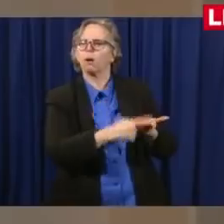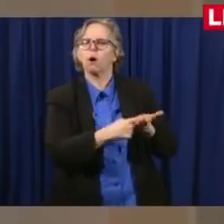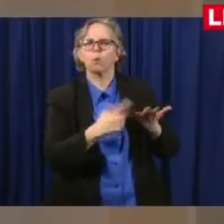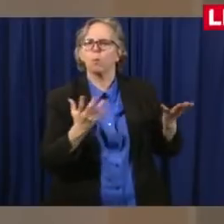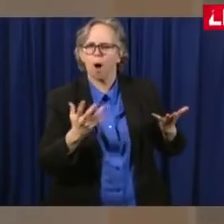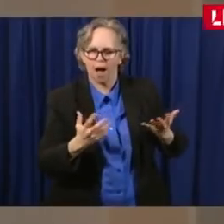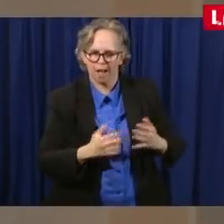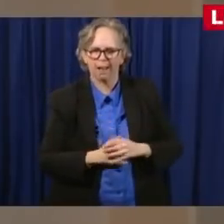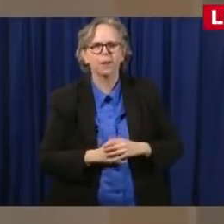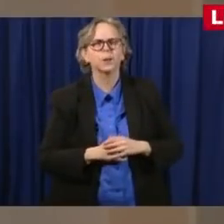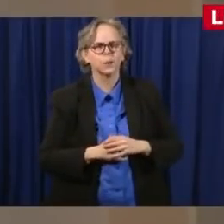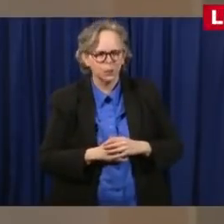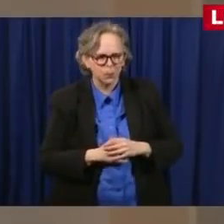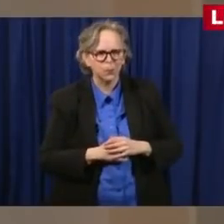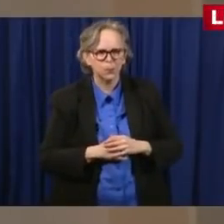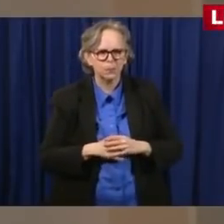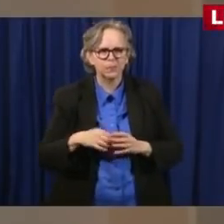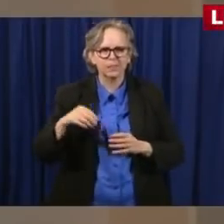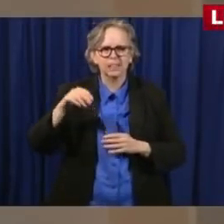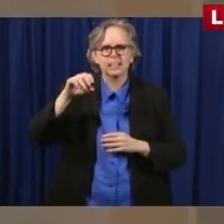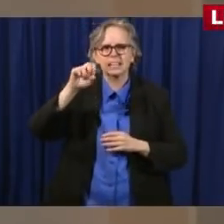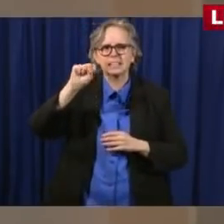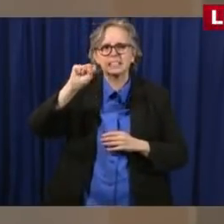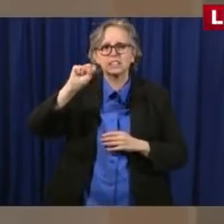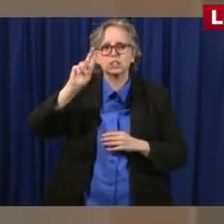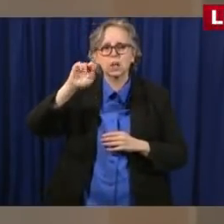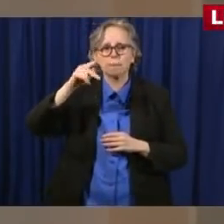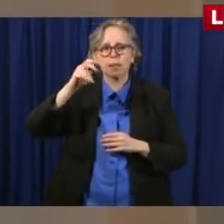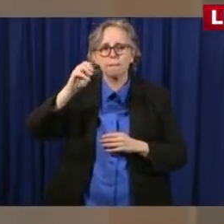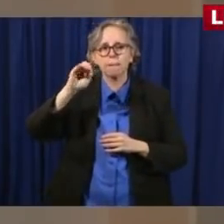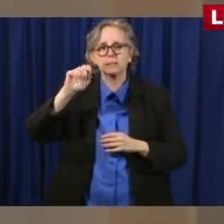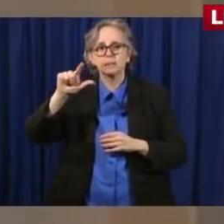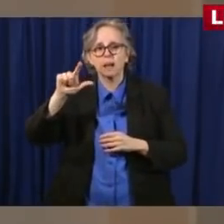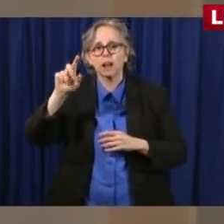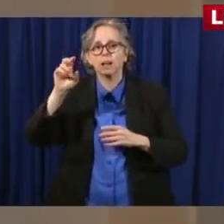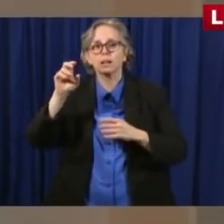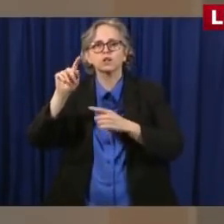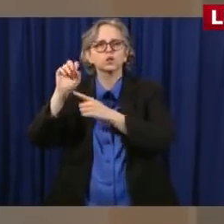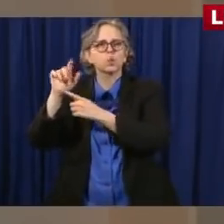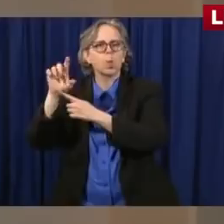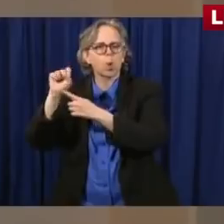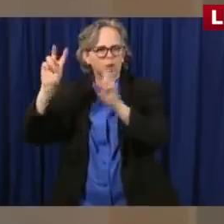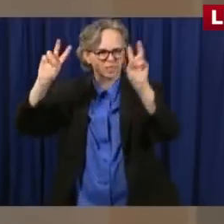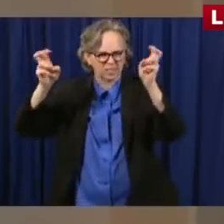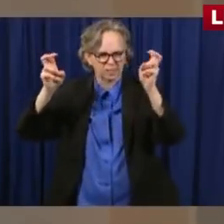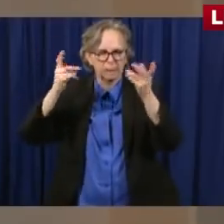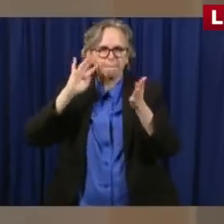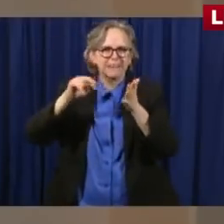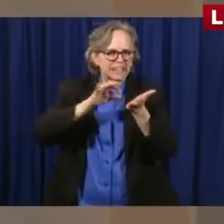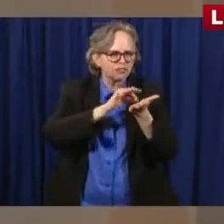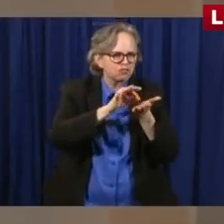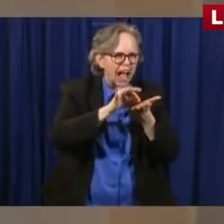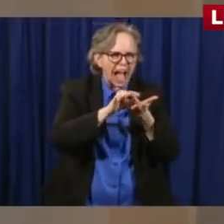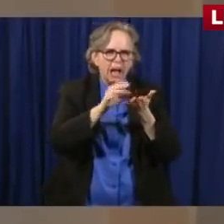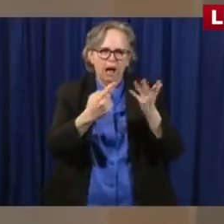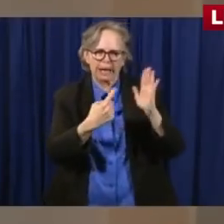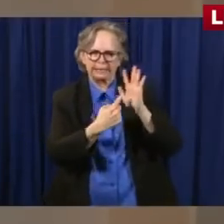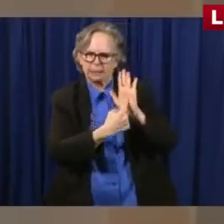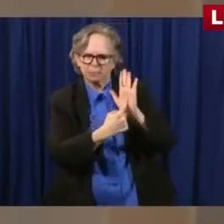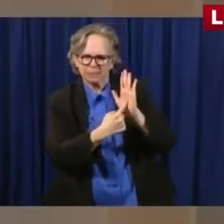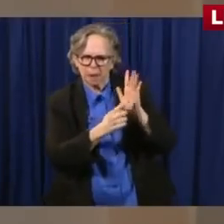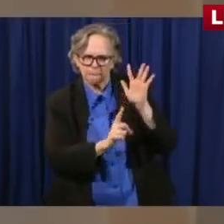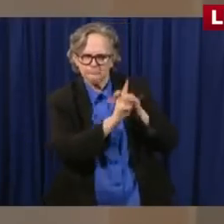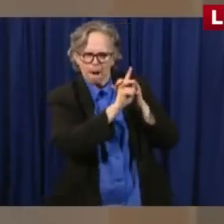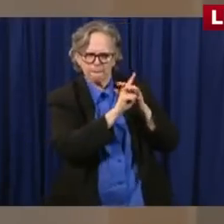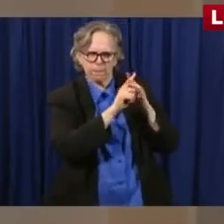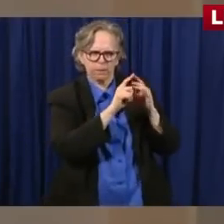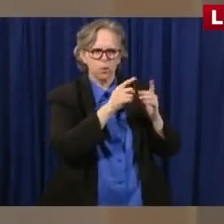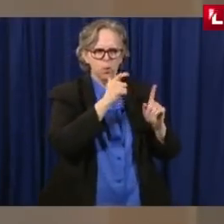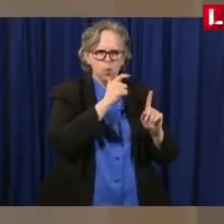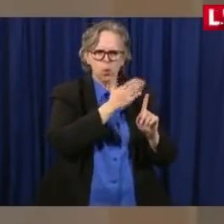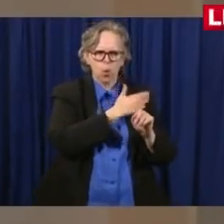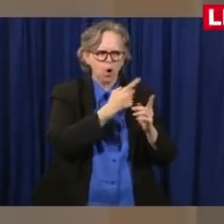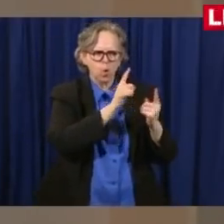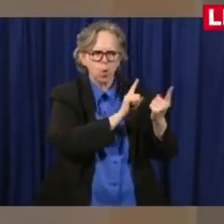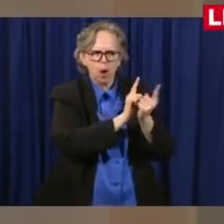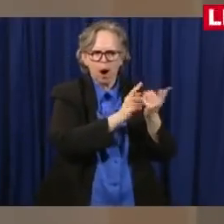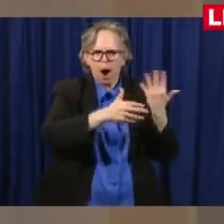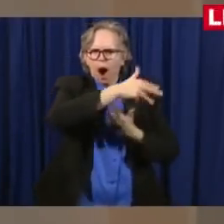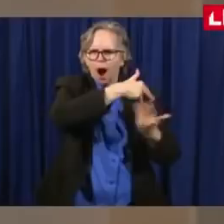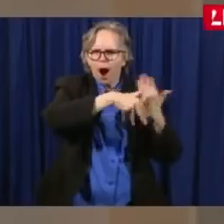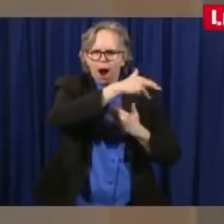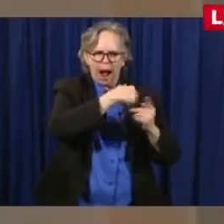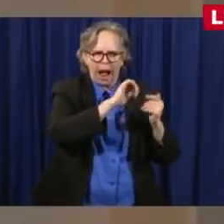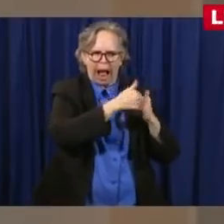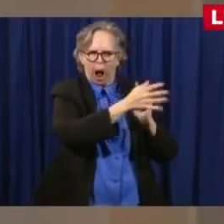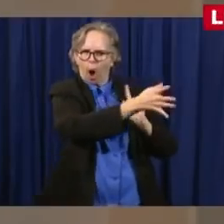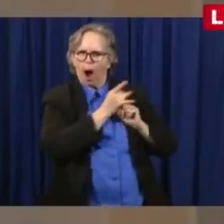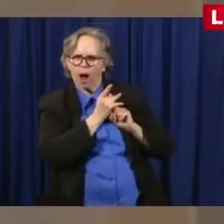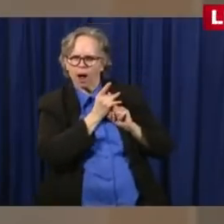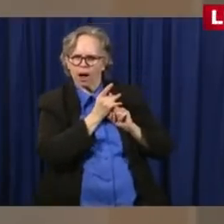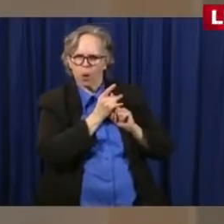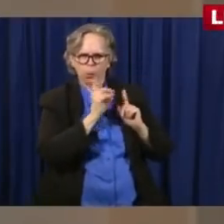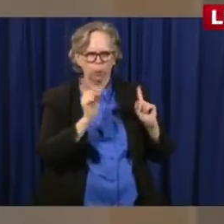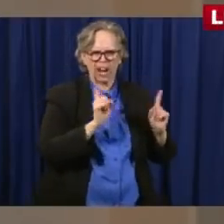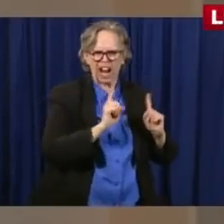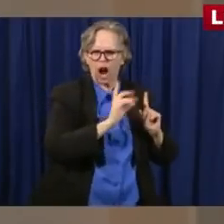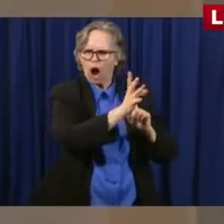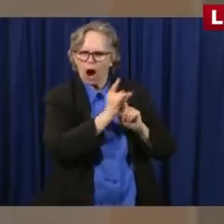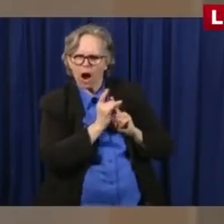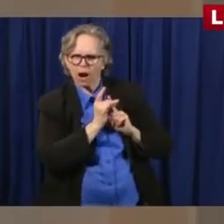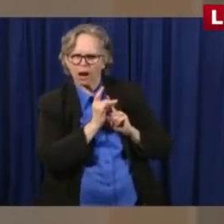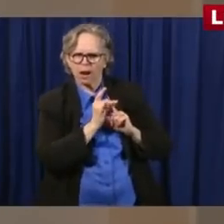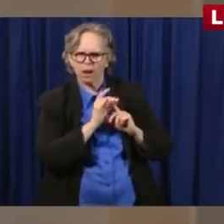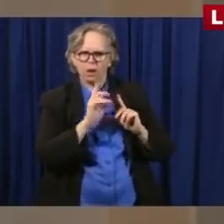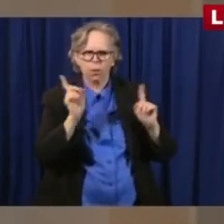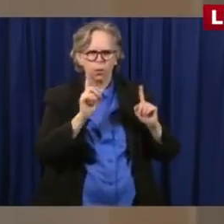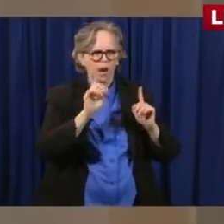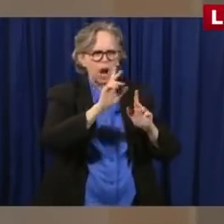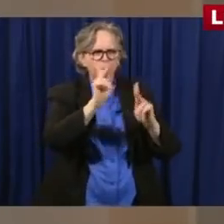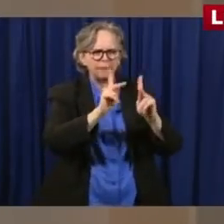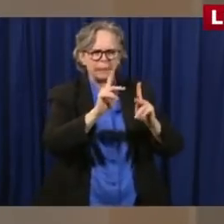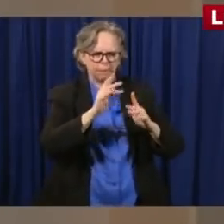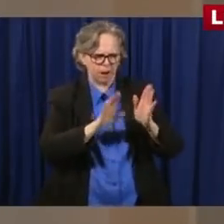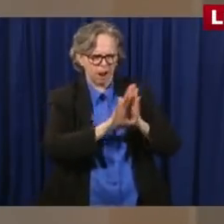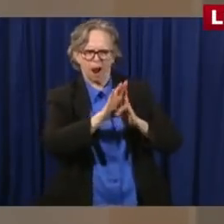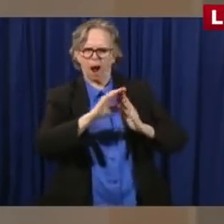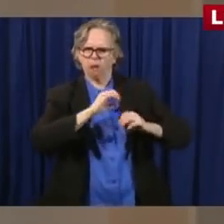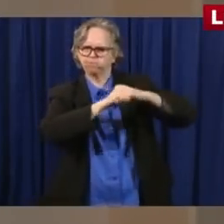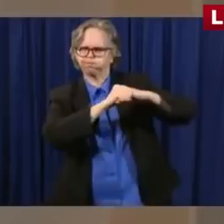THERE IS A LOT OF TALK, TALK ABOUT EFFECTIVE SUPPLEMENTAL TOOLS TO TRACK SYMPTOMS DATA AND KNOW WHO YOU HAVE COME IN CONTACT WITH WHO HAD THE DISEASE OR WHERE PEOPLE ARE WHO HAVE THE